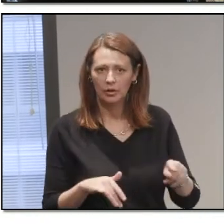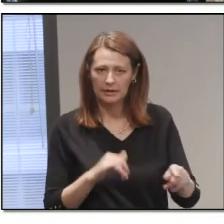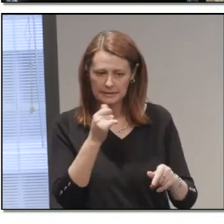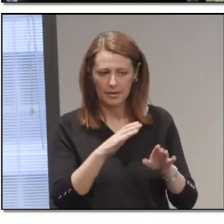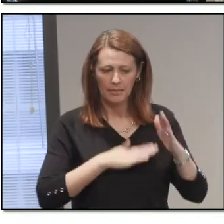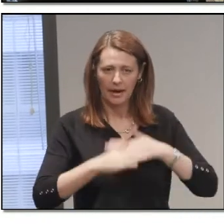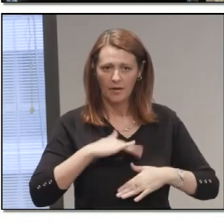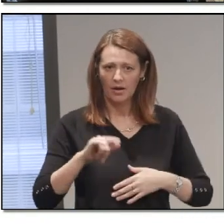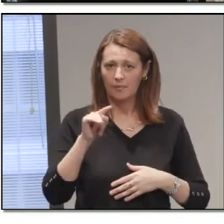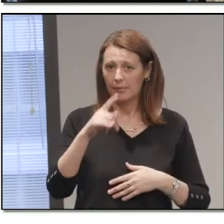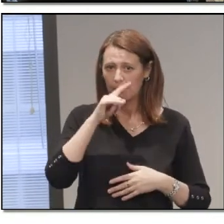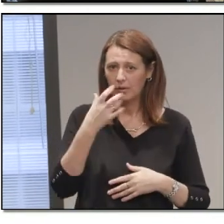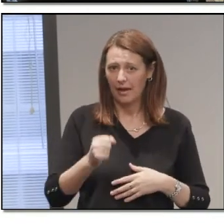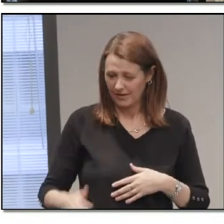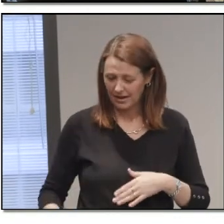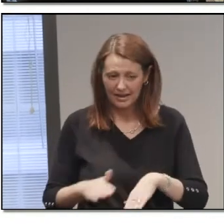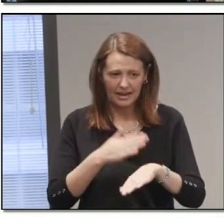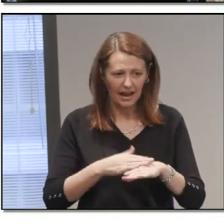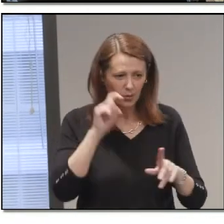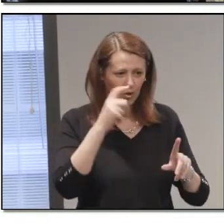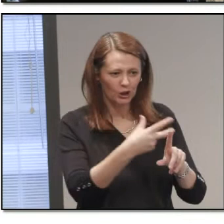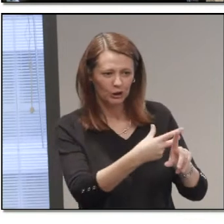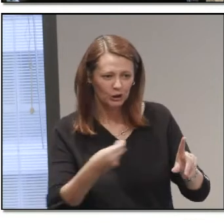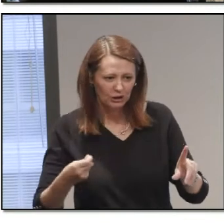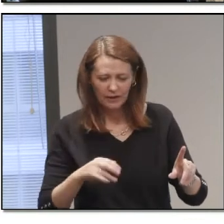cats are less likely to let you take blood from the cat than they are from their kids.